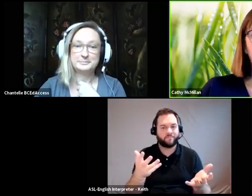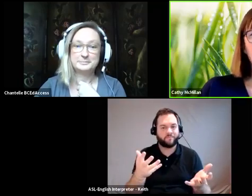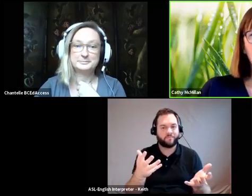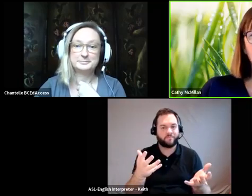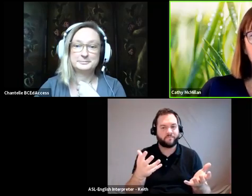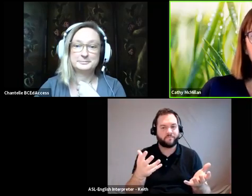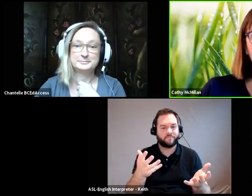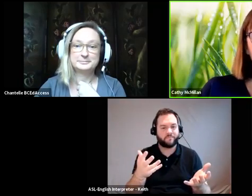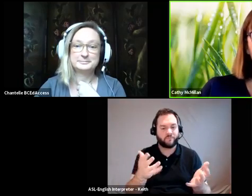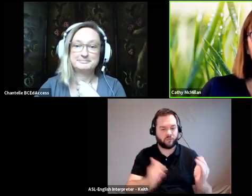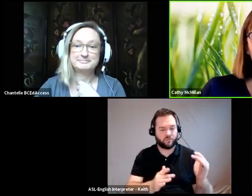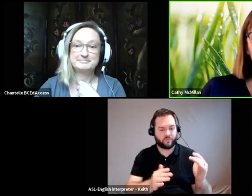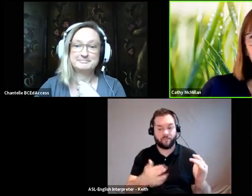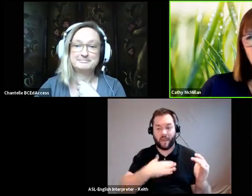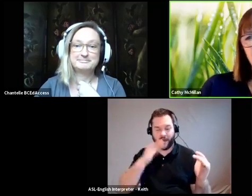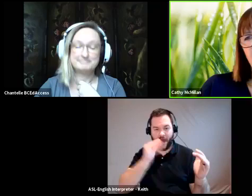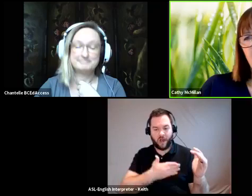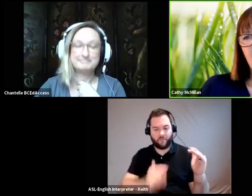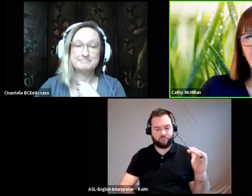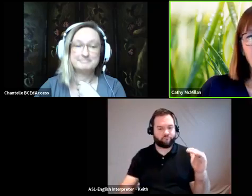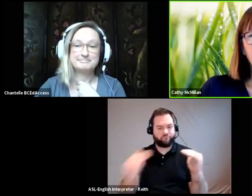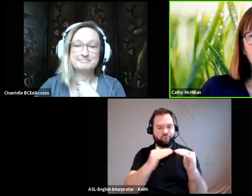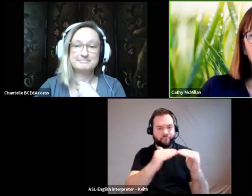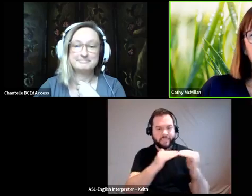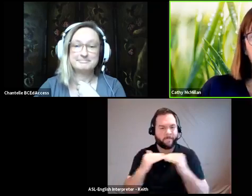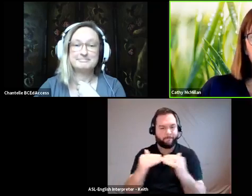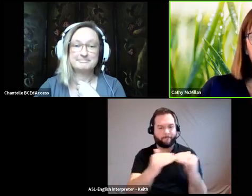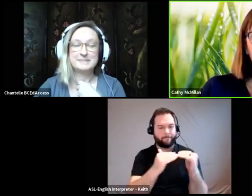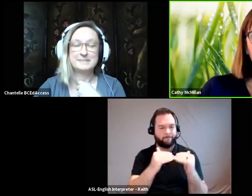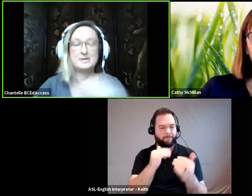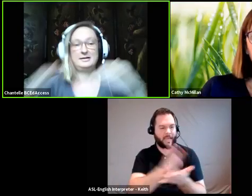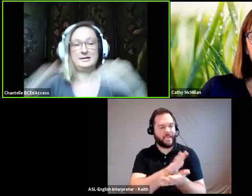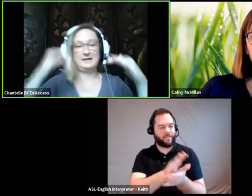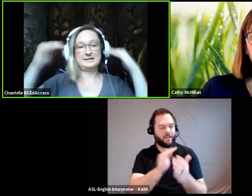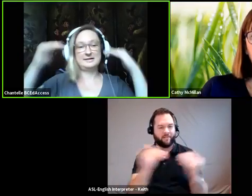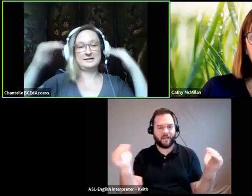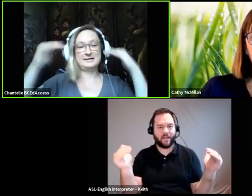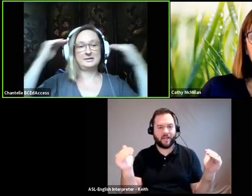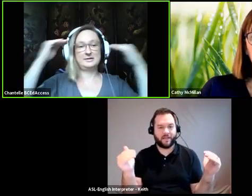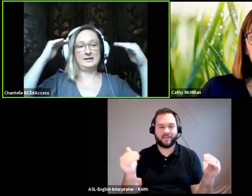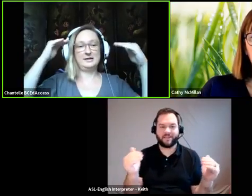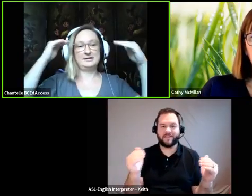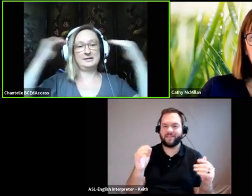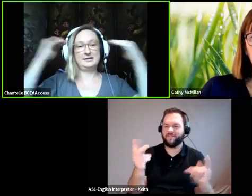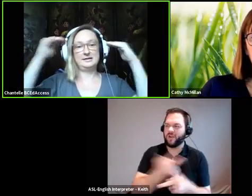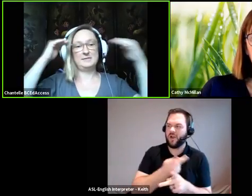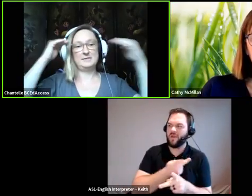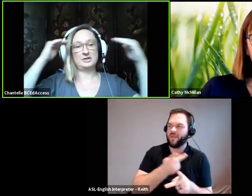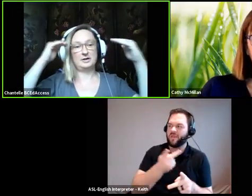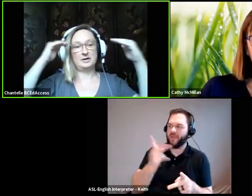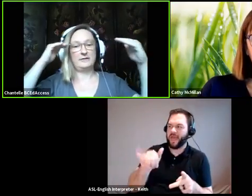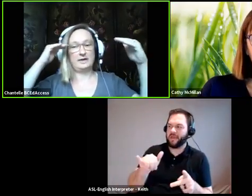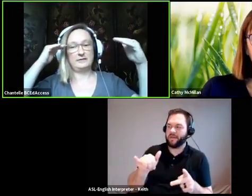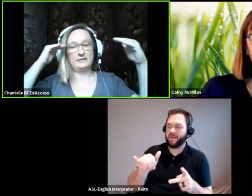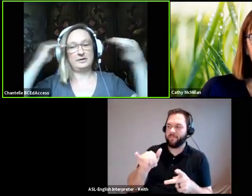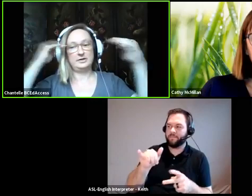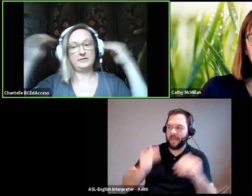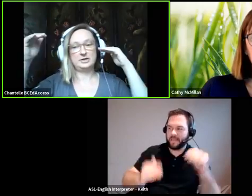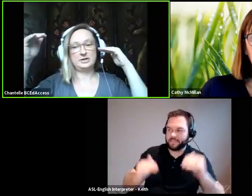We obviously wanted to We obviously wanted to bring her up to a level that she up to a level that she would be able to funk. ction, her academic ction, her academic level. Right ction, her academic level right